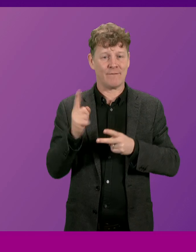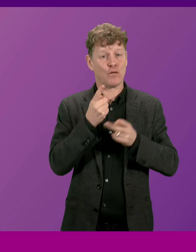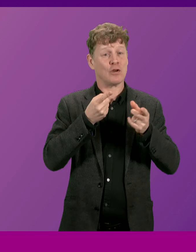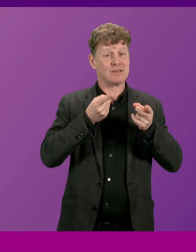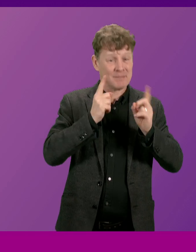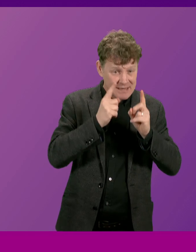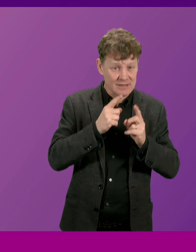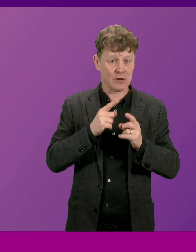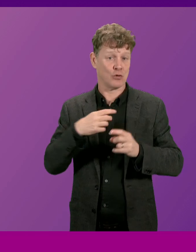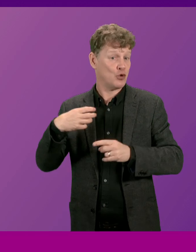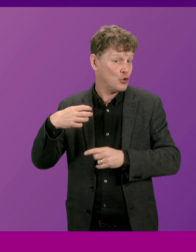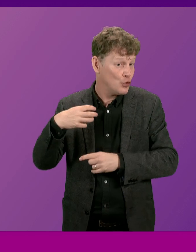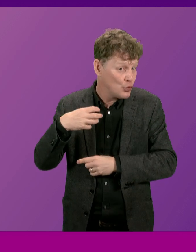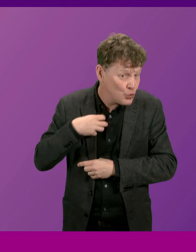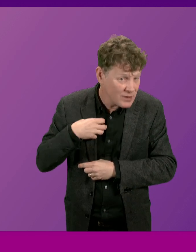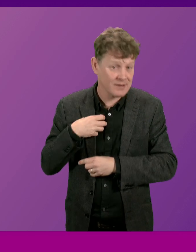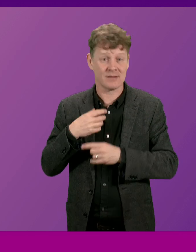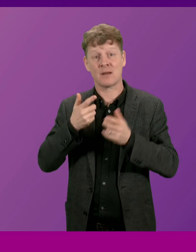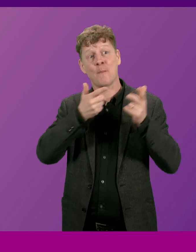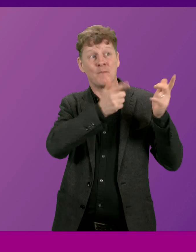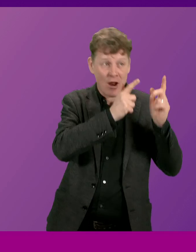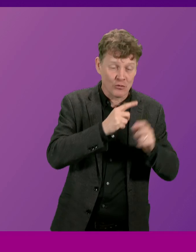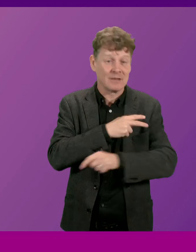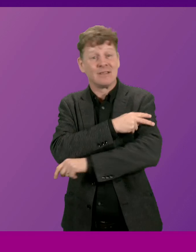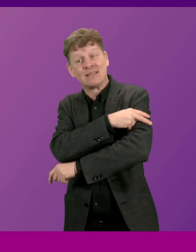management and staff, and collaboration with the United Kingdom Government. The deal will